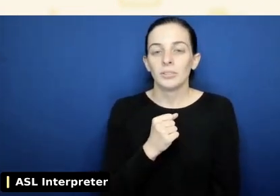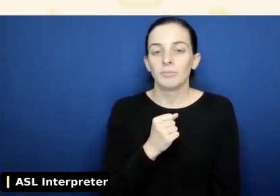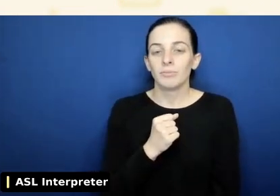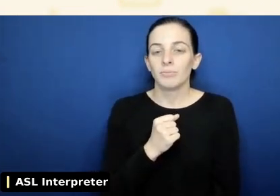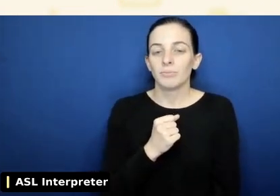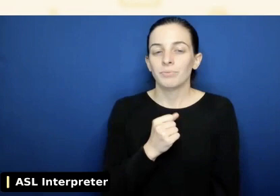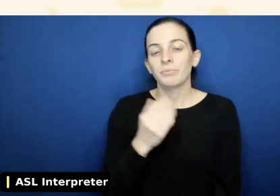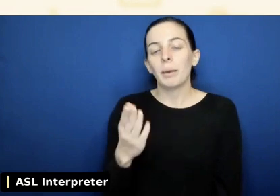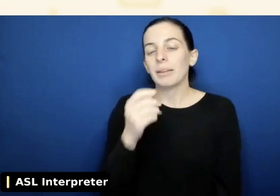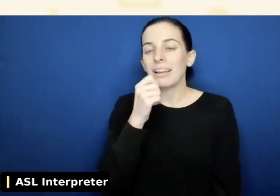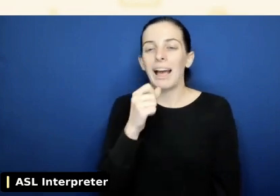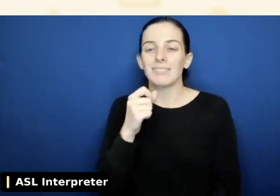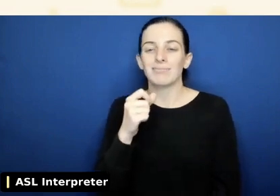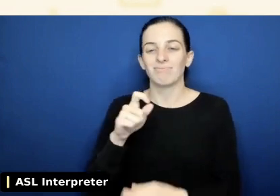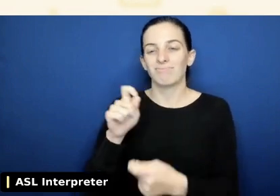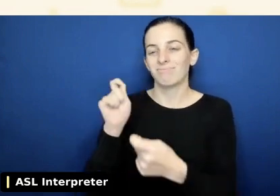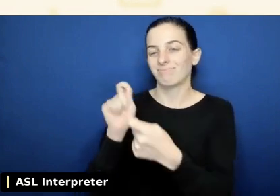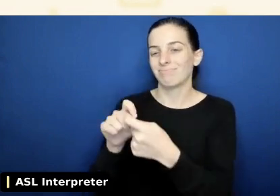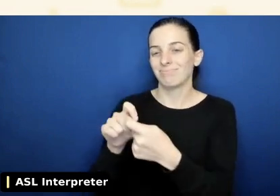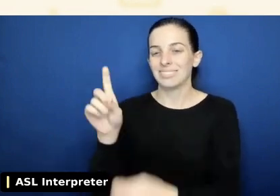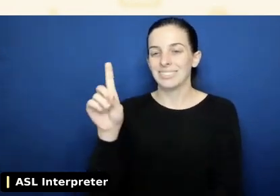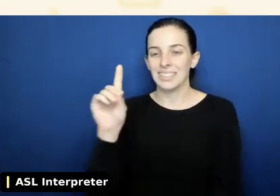but sometimes a spectrum of this.